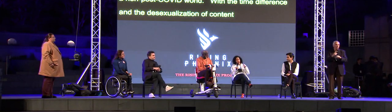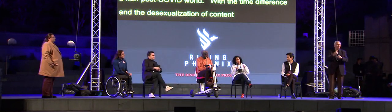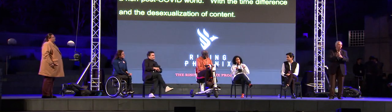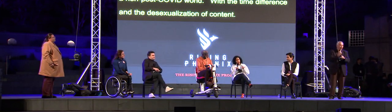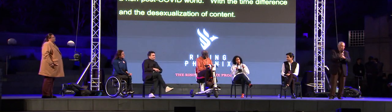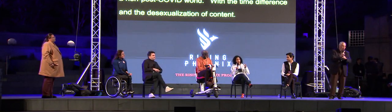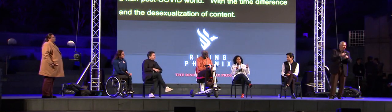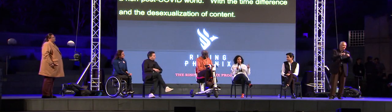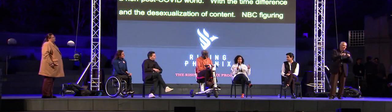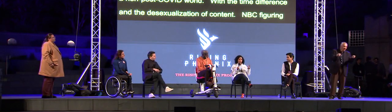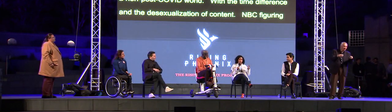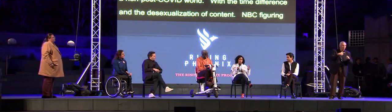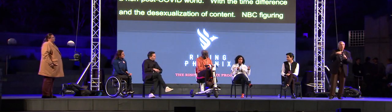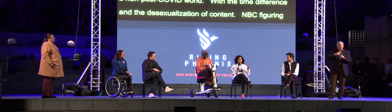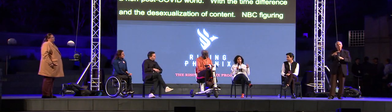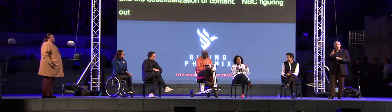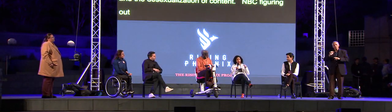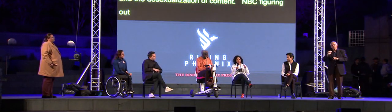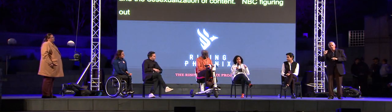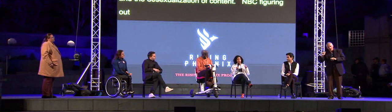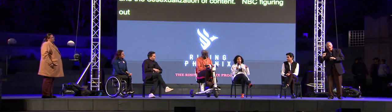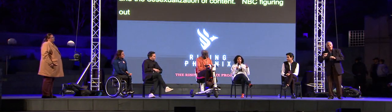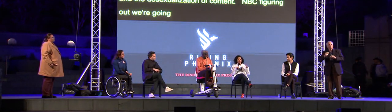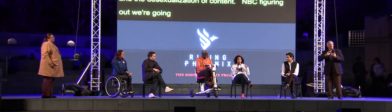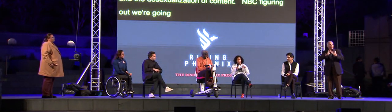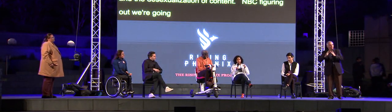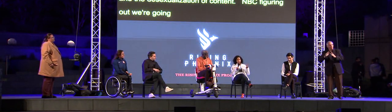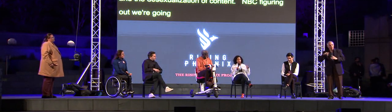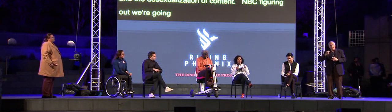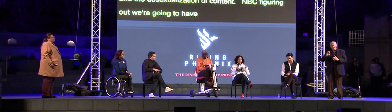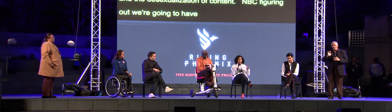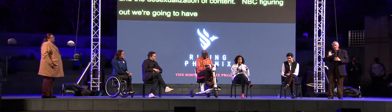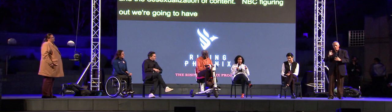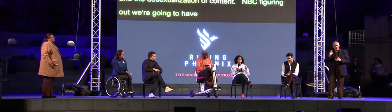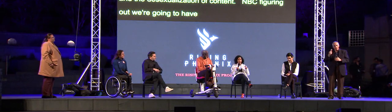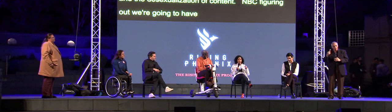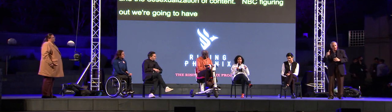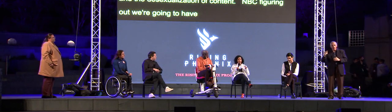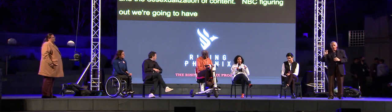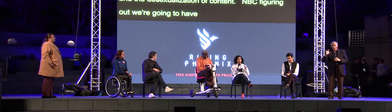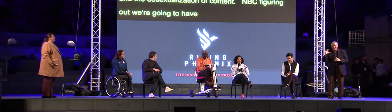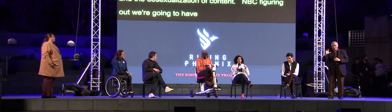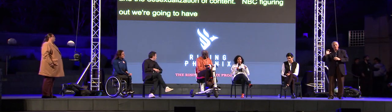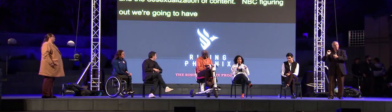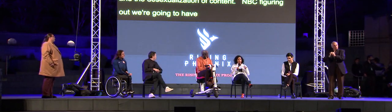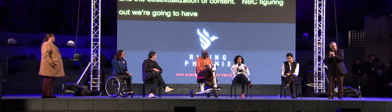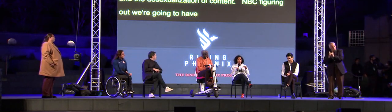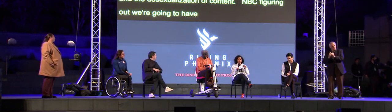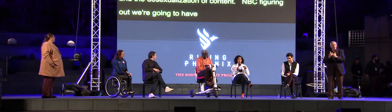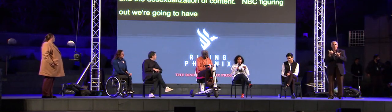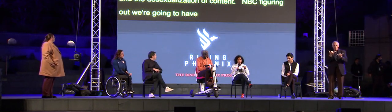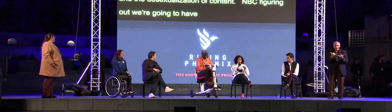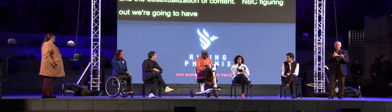We're going to have USA Network and Peacock and NBC Sports and all the different areas. I think that there was a lot of trial and error